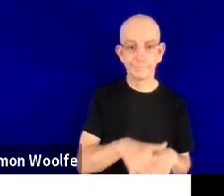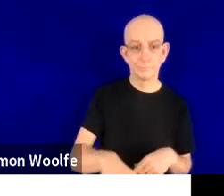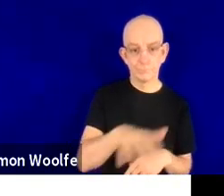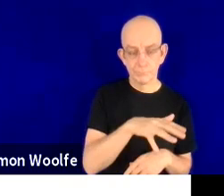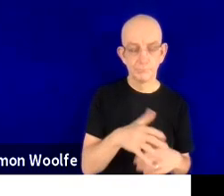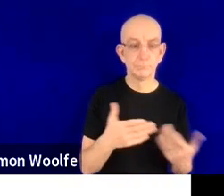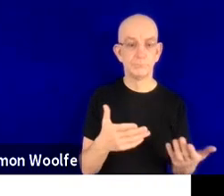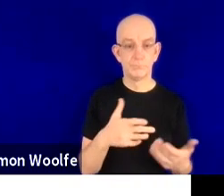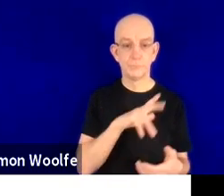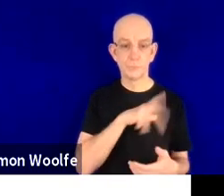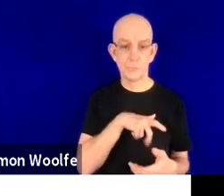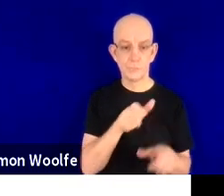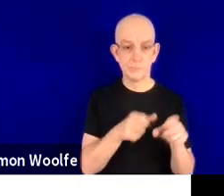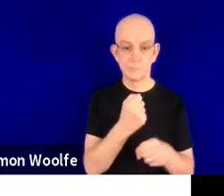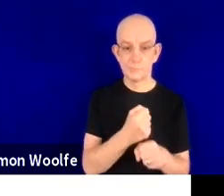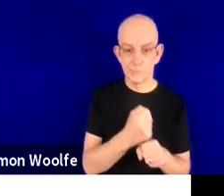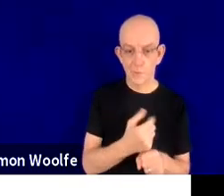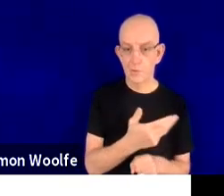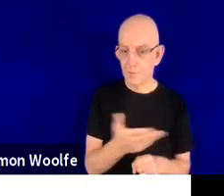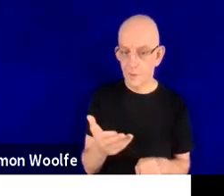What are their level, what kind of skills do they have?